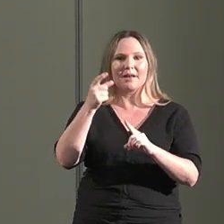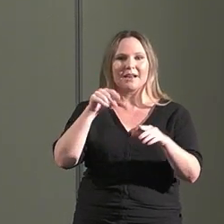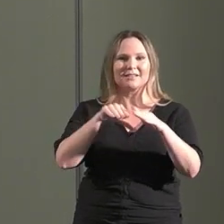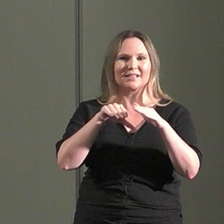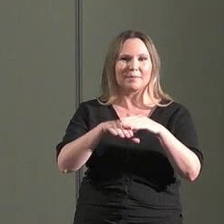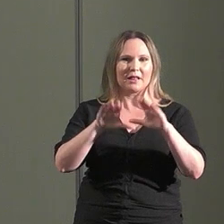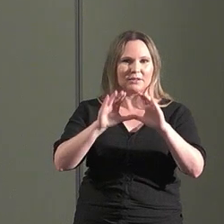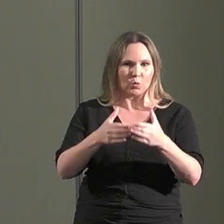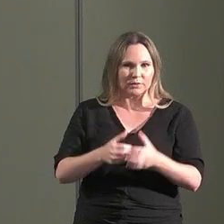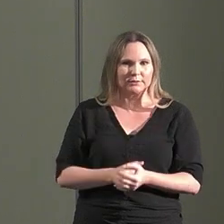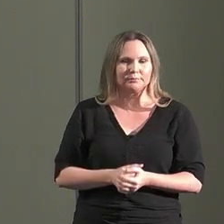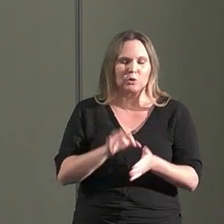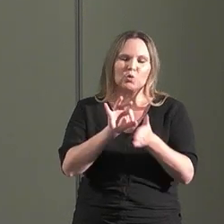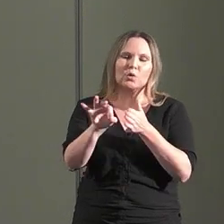scores.